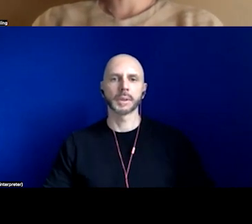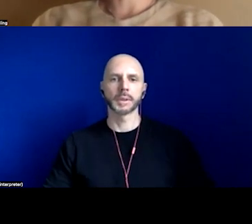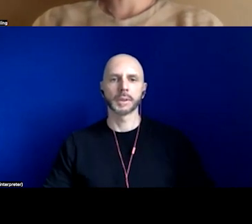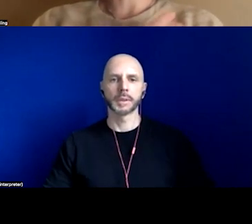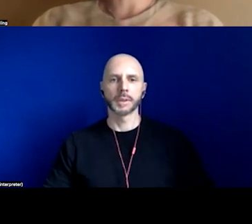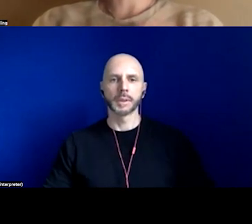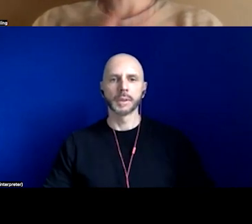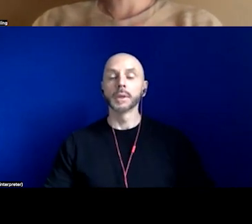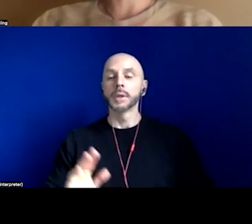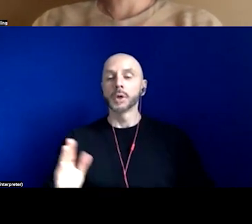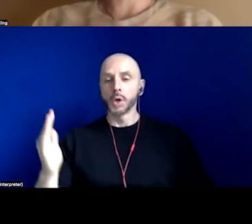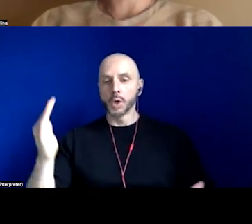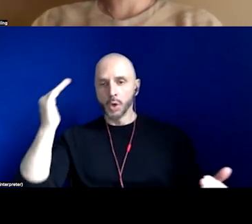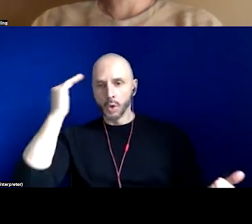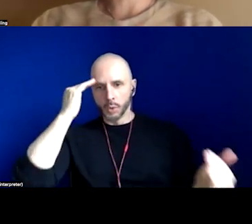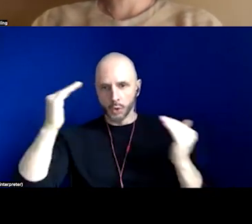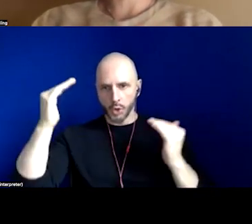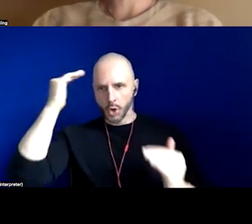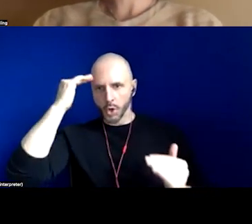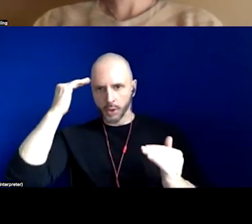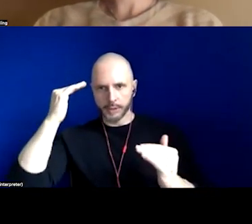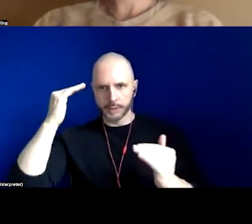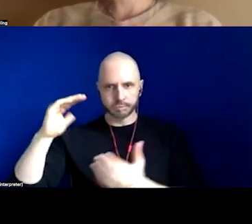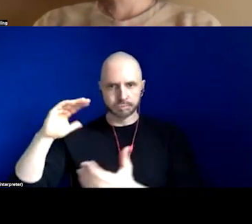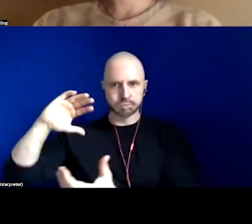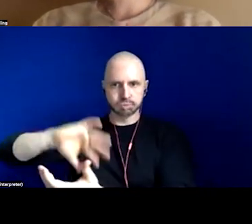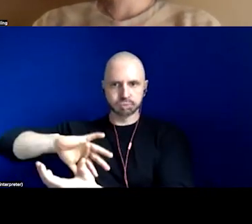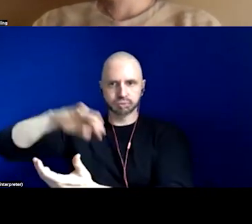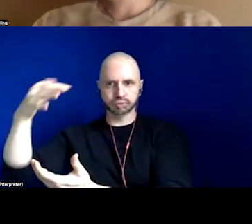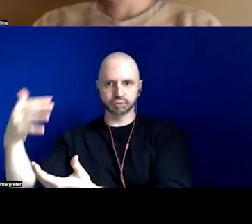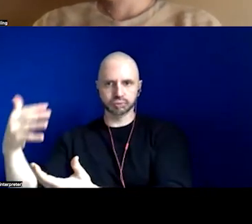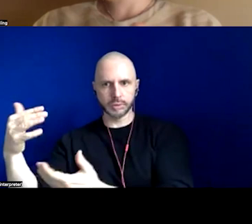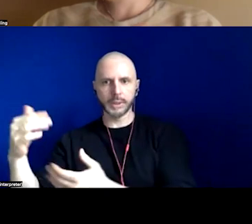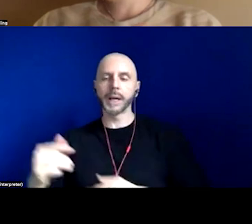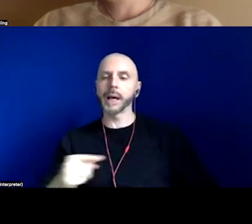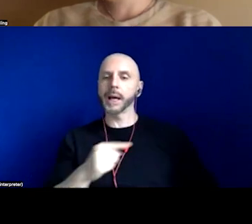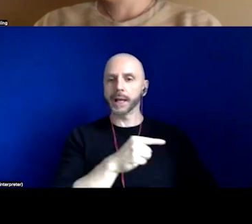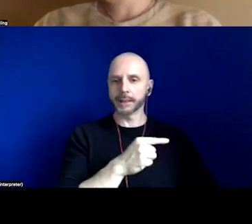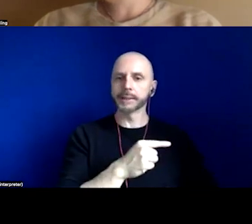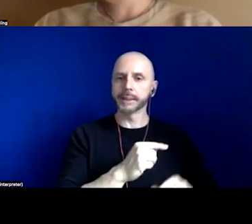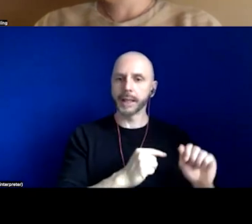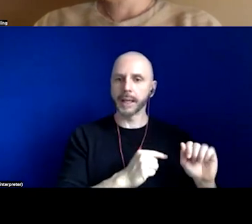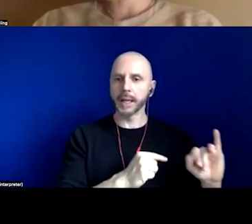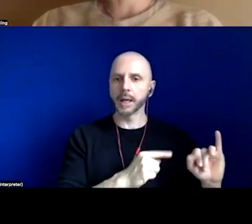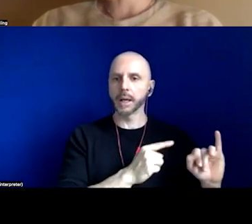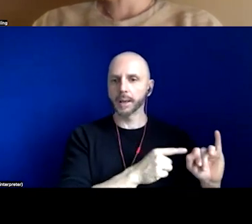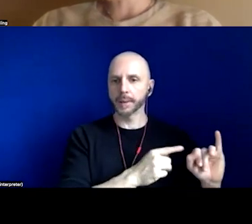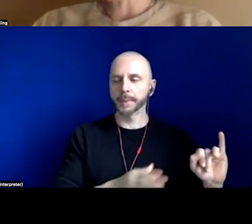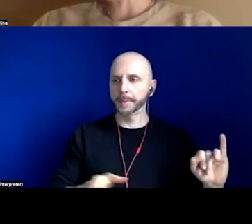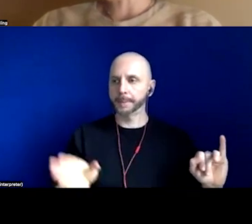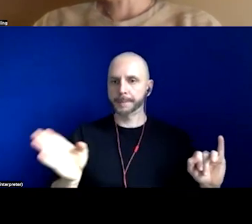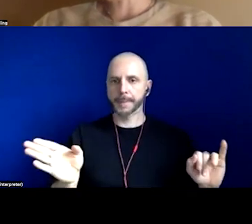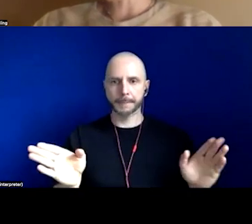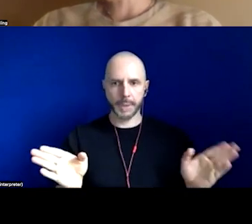creating content based on the knowledge base. We worked with some experts for prompt engineering to